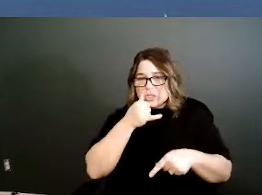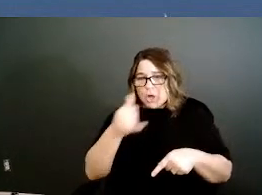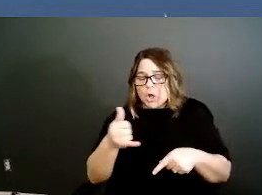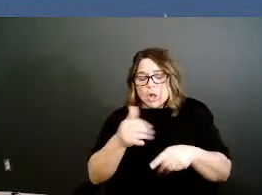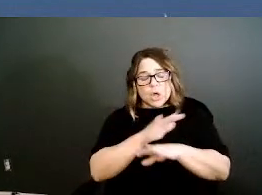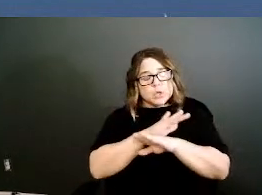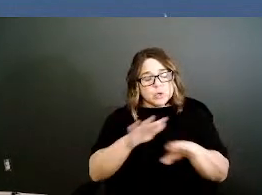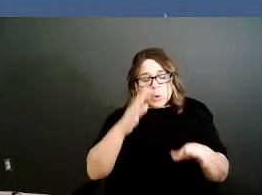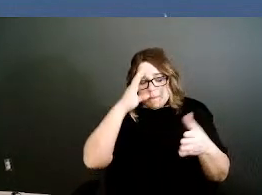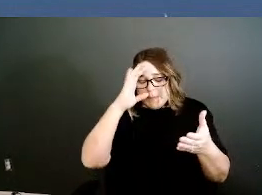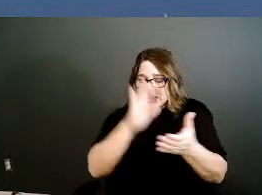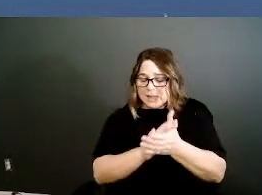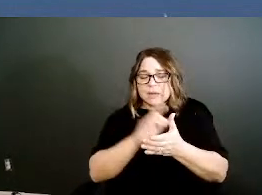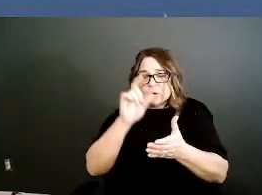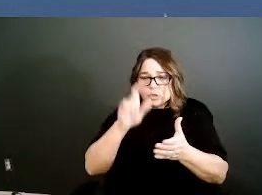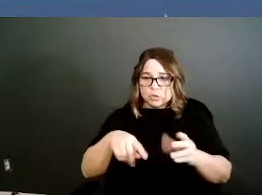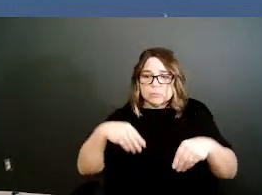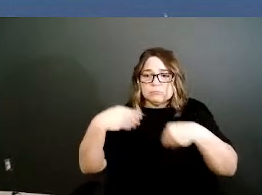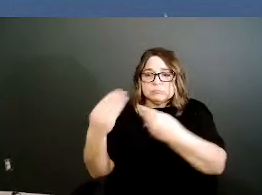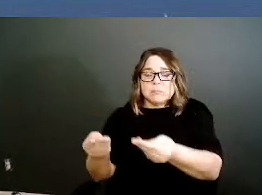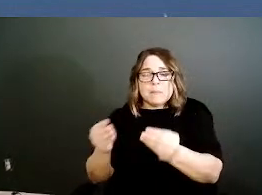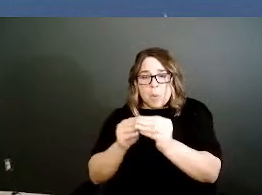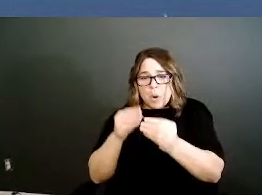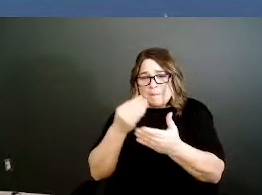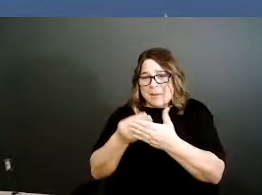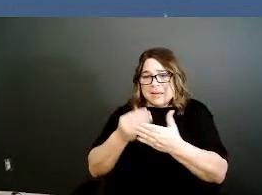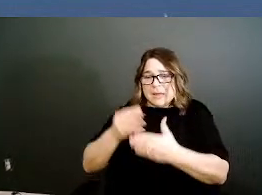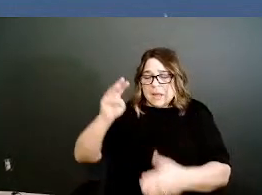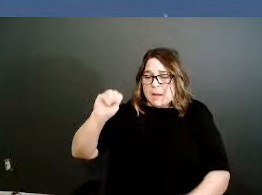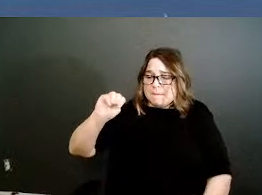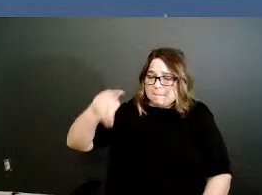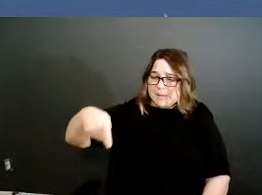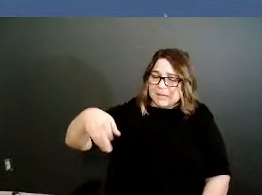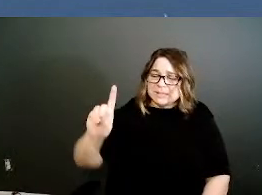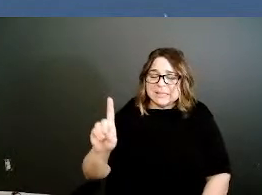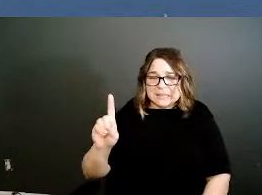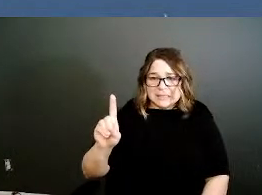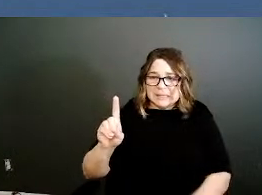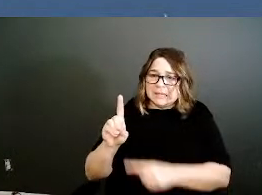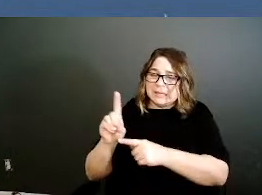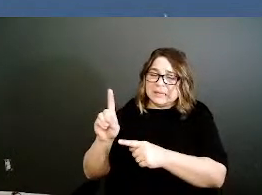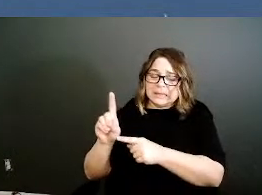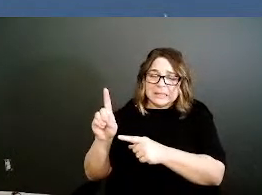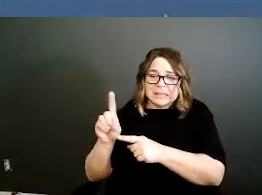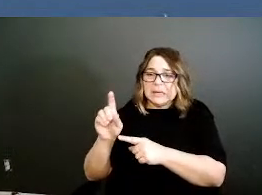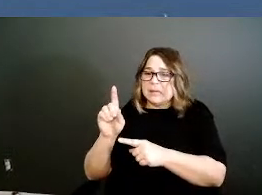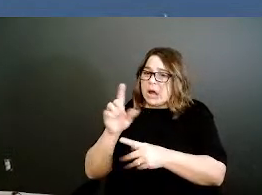AND I'M IN SUPPORT OF FUNDING THE OFFICE OF VIOLENCE PREVENTION. BUT I DID WANT TO TAKE A MOMENT TO UPLIFT ANOTHER